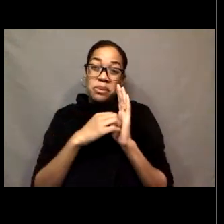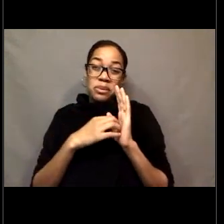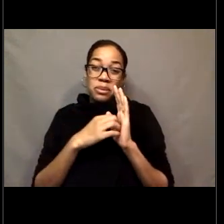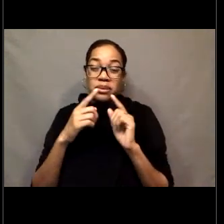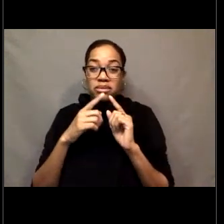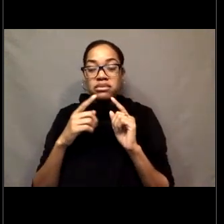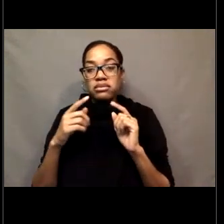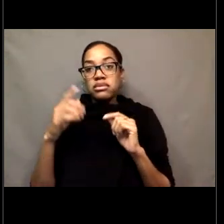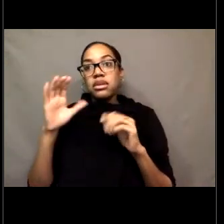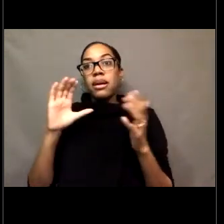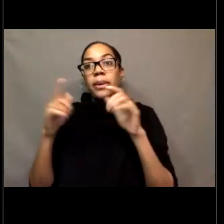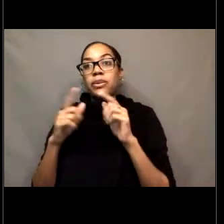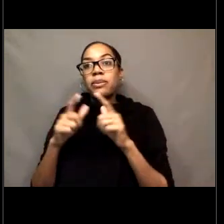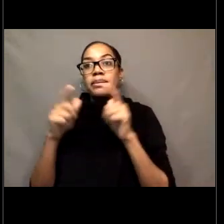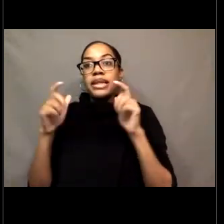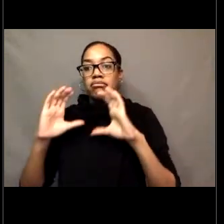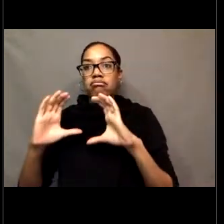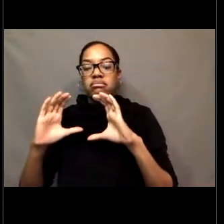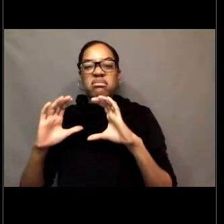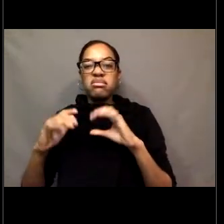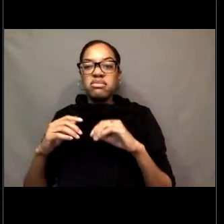So when there's small octopus, sheephead,